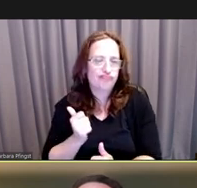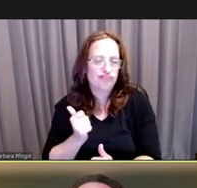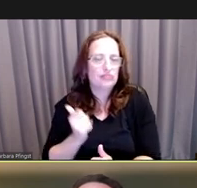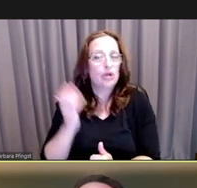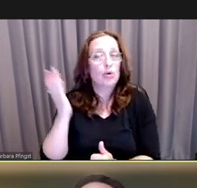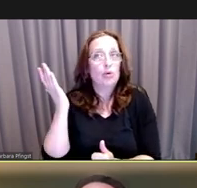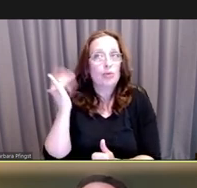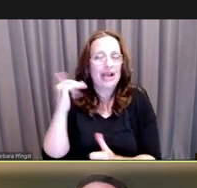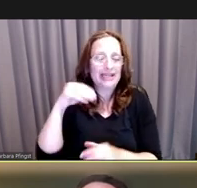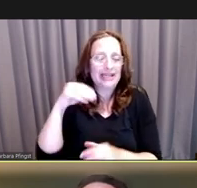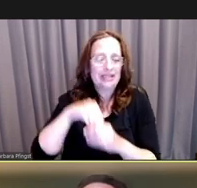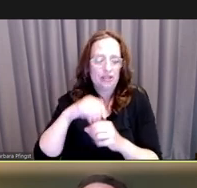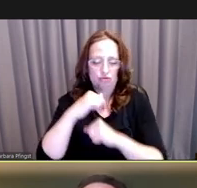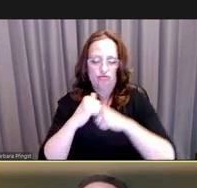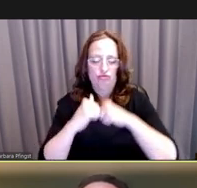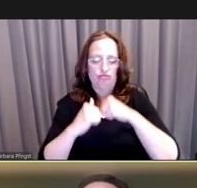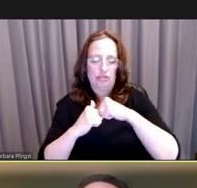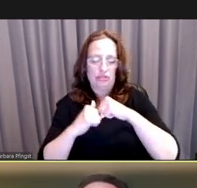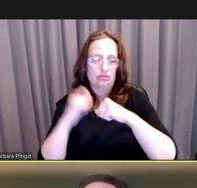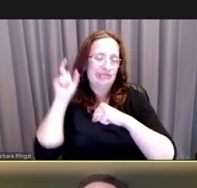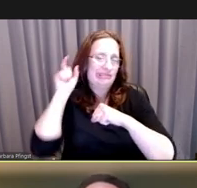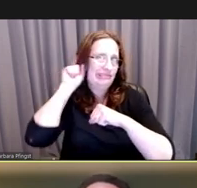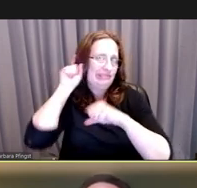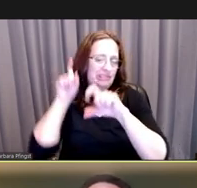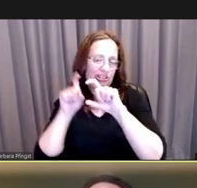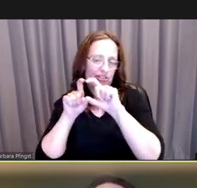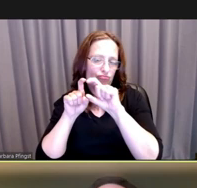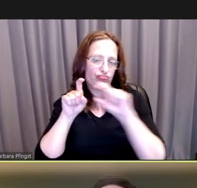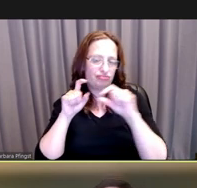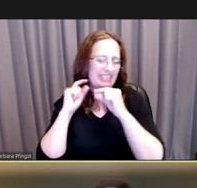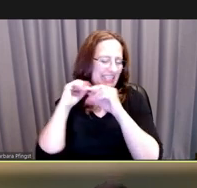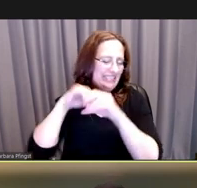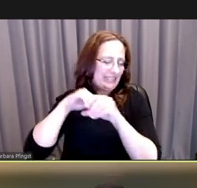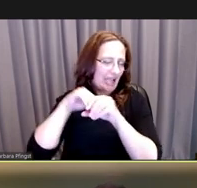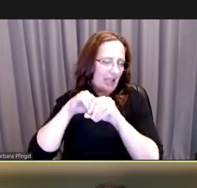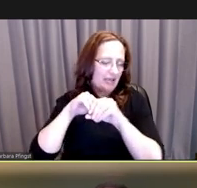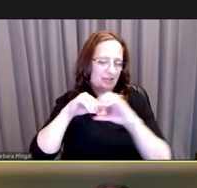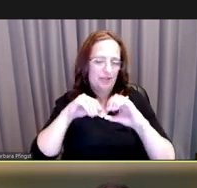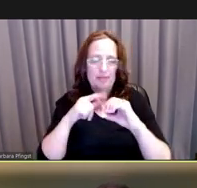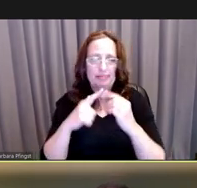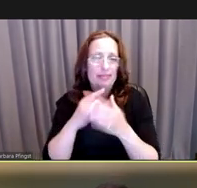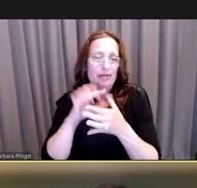conditions can also be related to a genetic cause. But about 50% of those congenital hearing loss